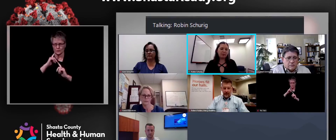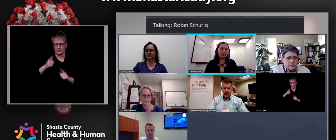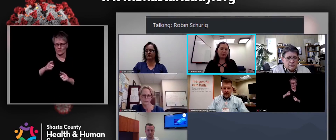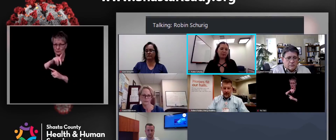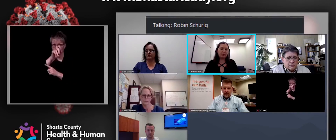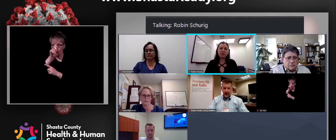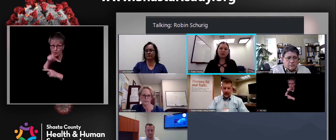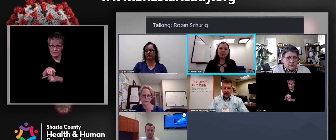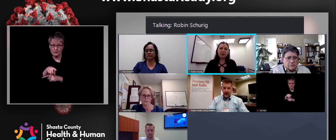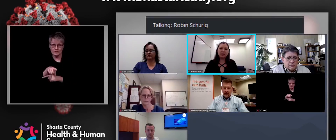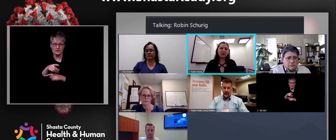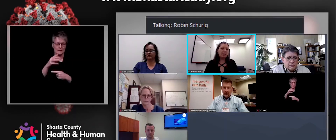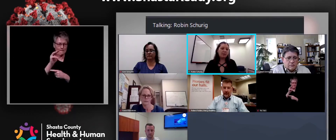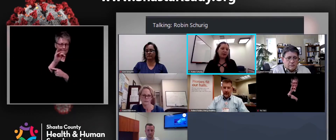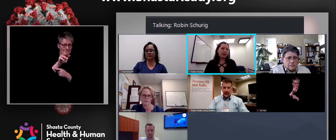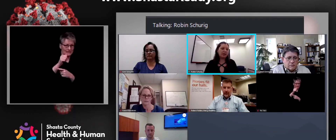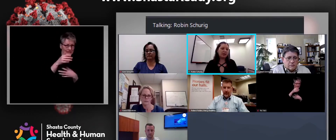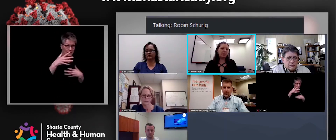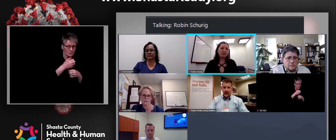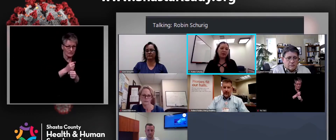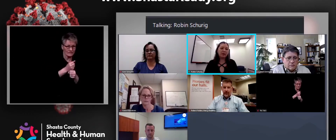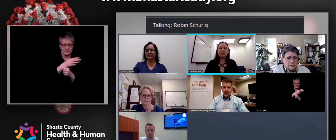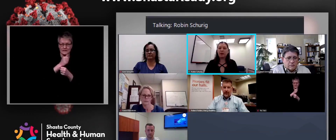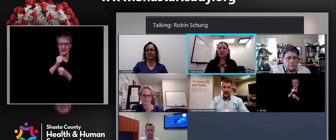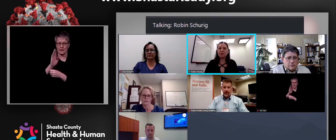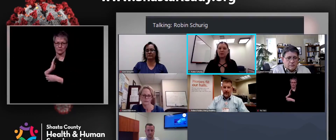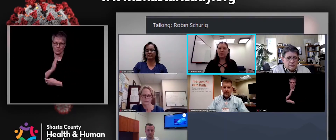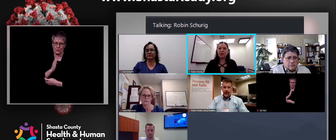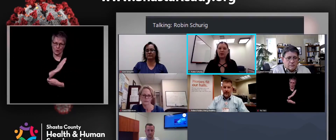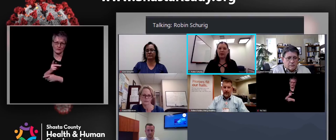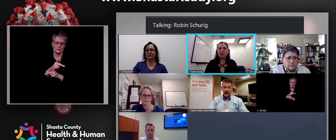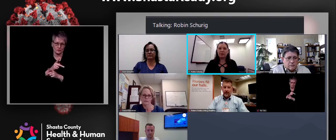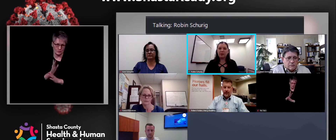briefings and the board of supervisors meetings, but Donnell is able to fill in for us if we